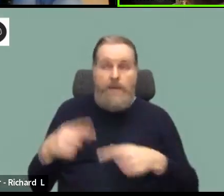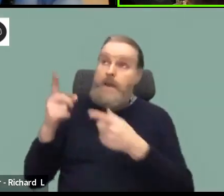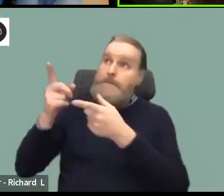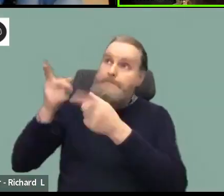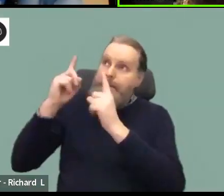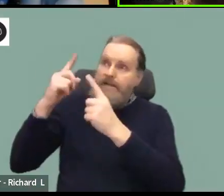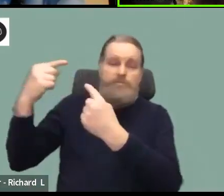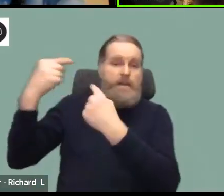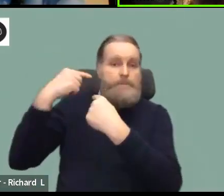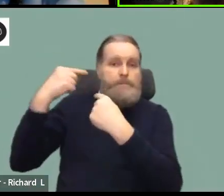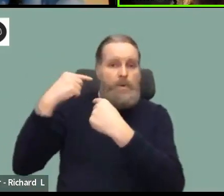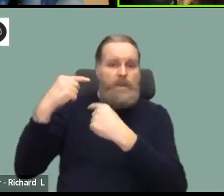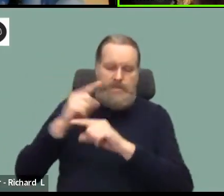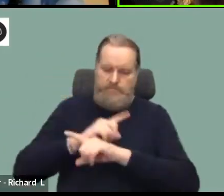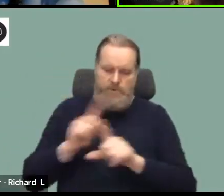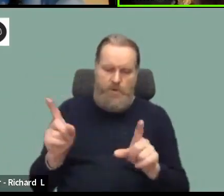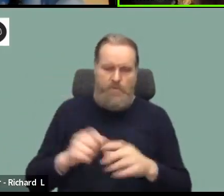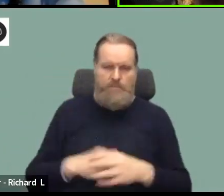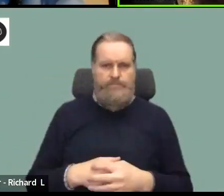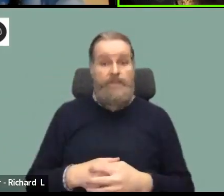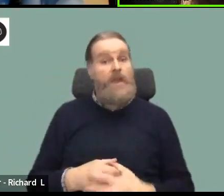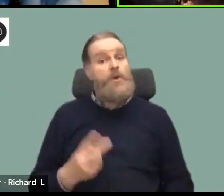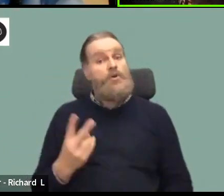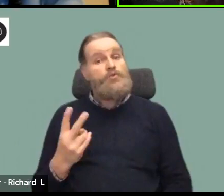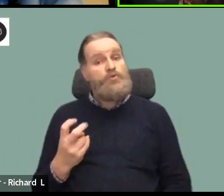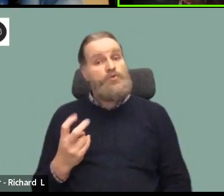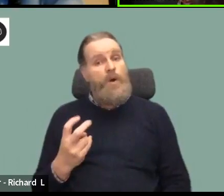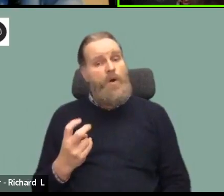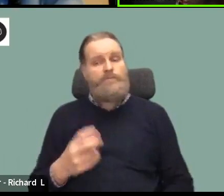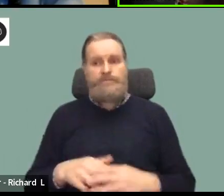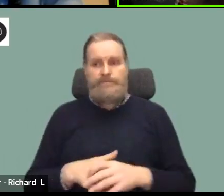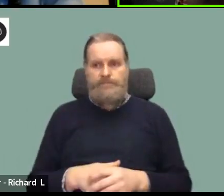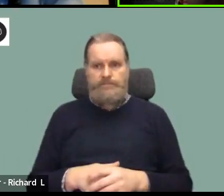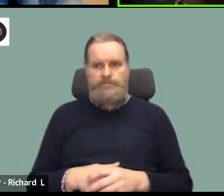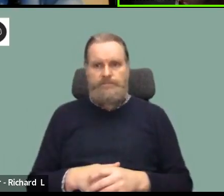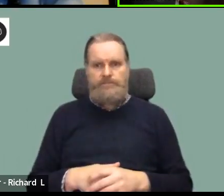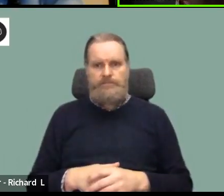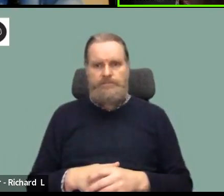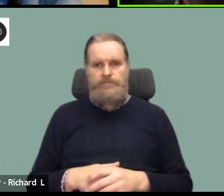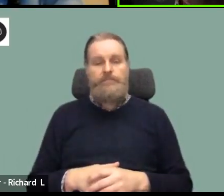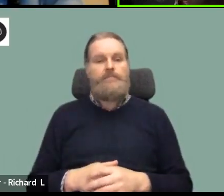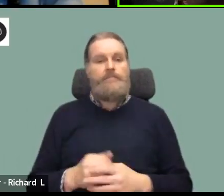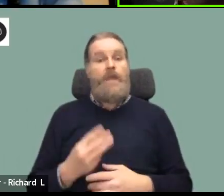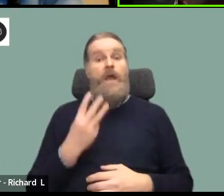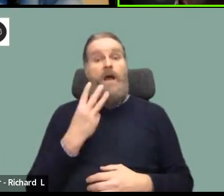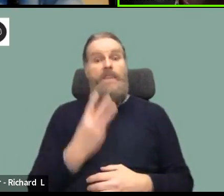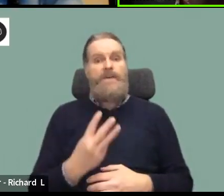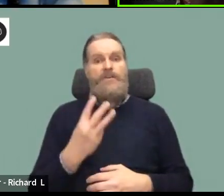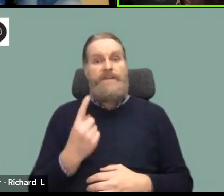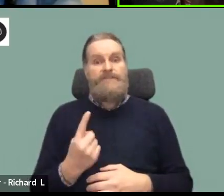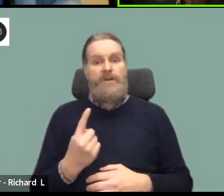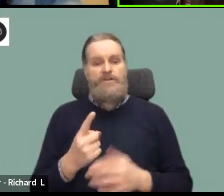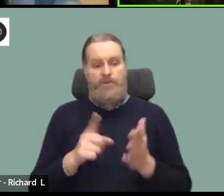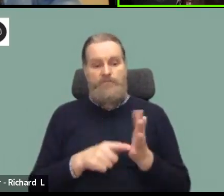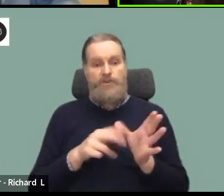do that. Okay, thank you. Just to come Okay, thank you. Just a couple more than others to pro says. a key a key date and h massive a key date and he sees the 31st